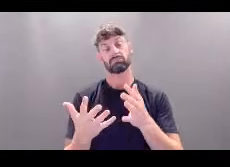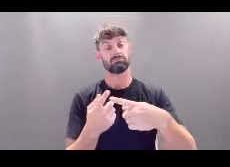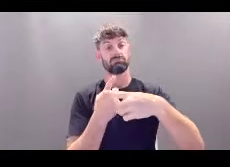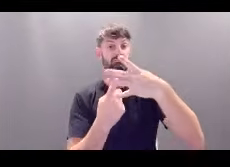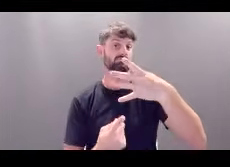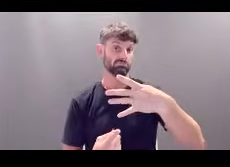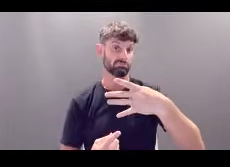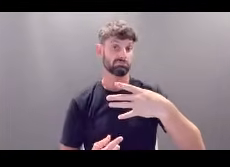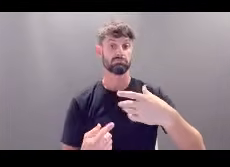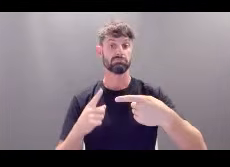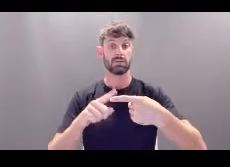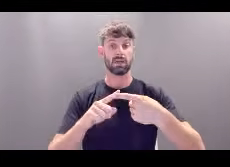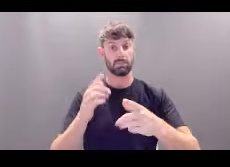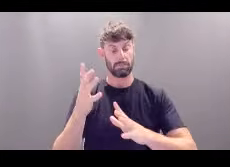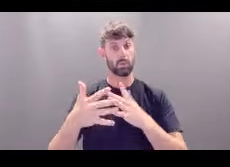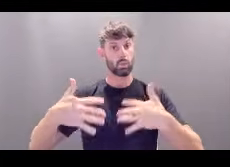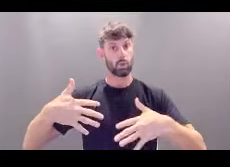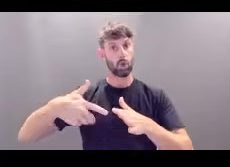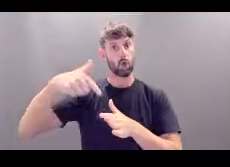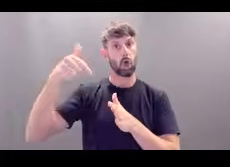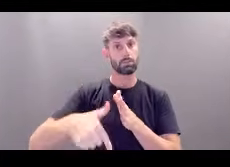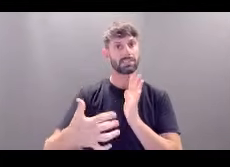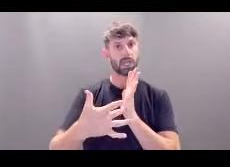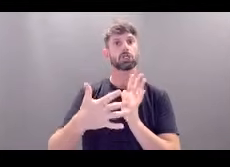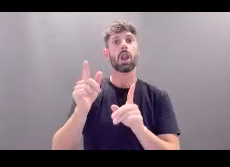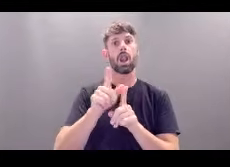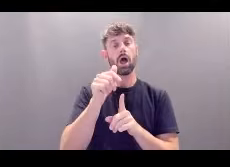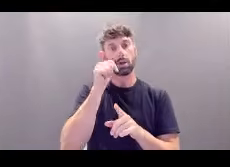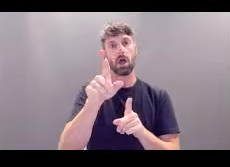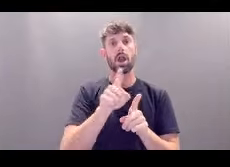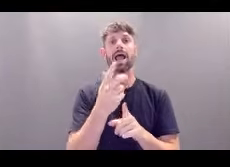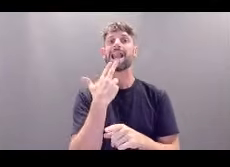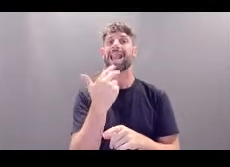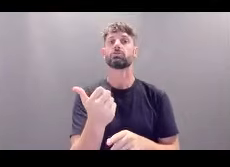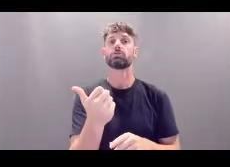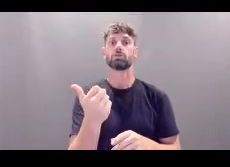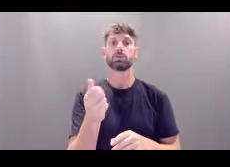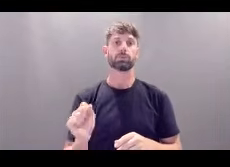They may be complex, such as powered wheelchairs or motorised ceiling hoists.